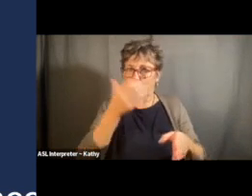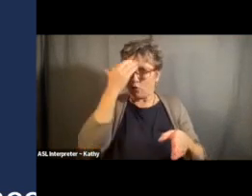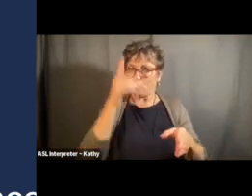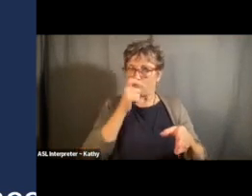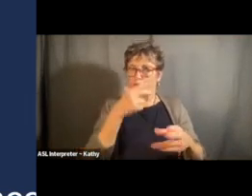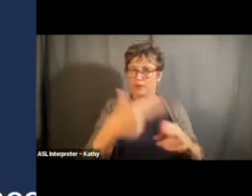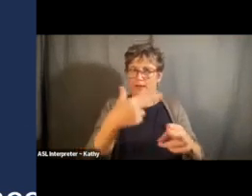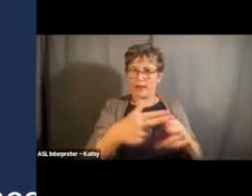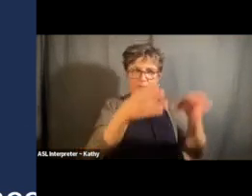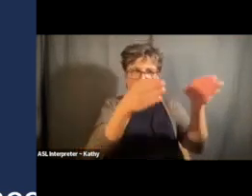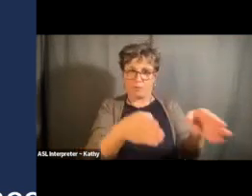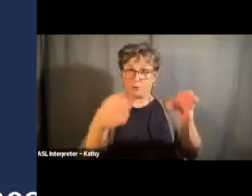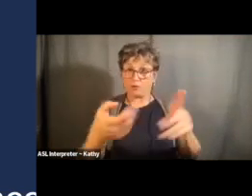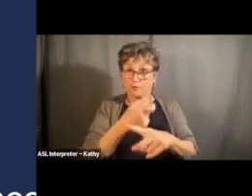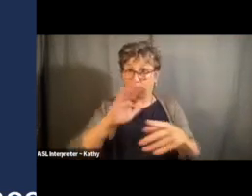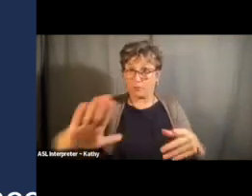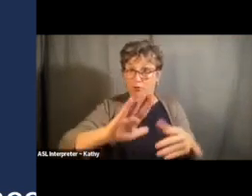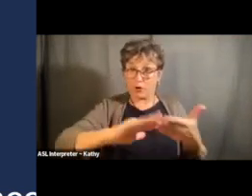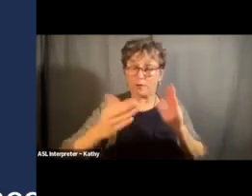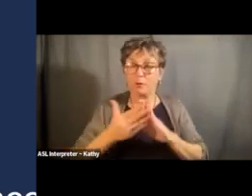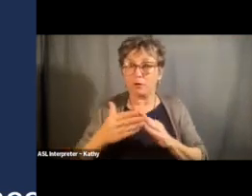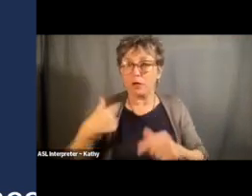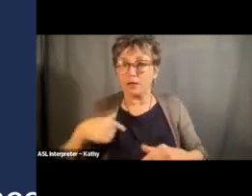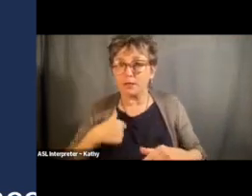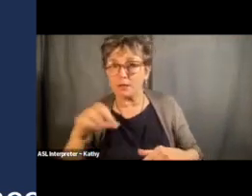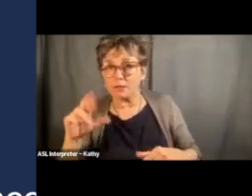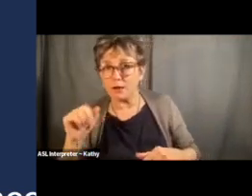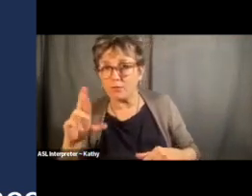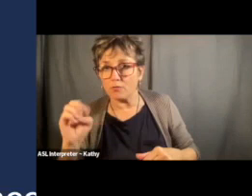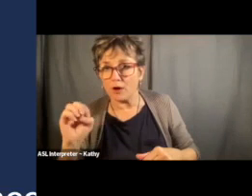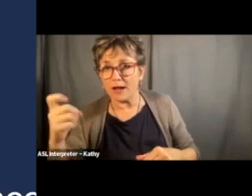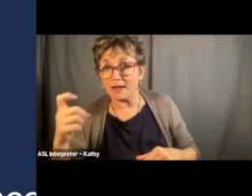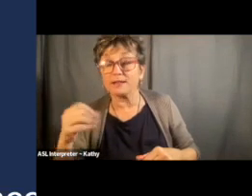Your organization will only see de-identified summary data and the researchers will only